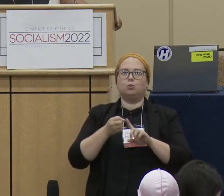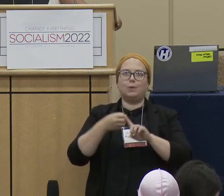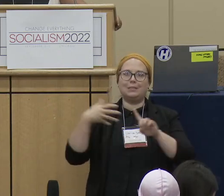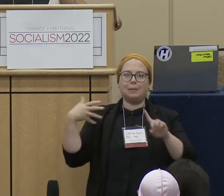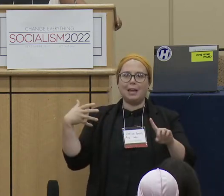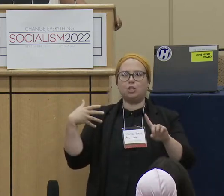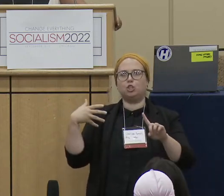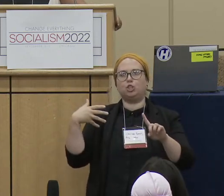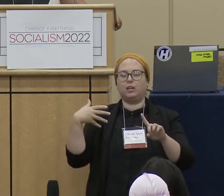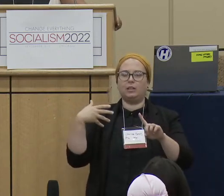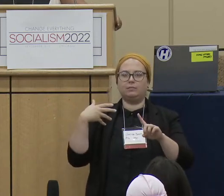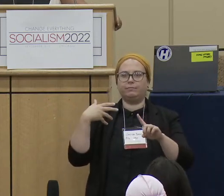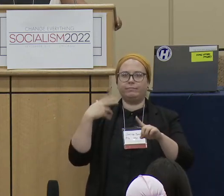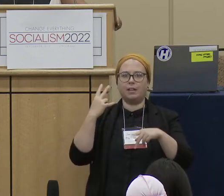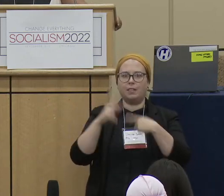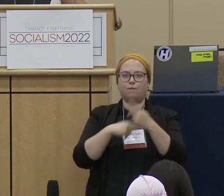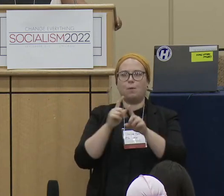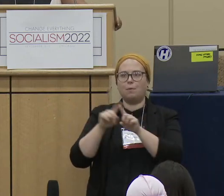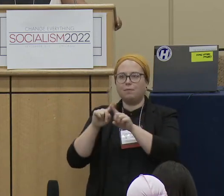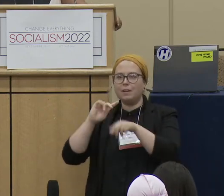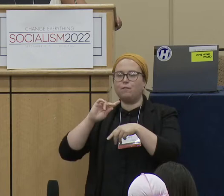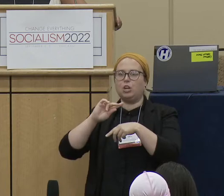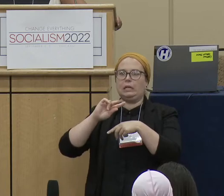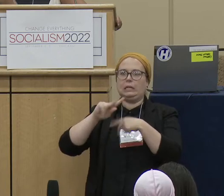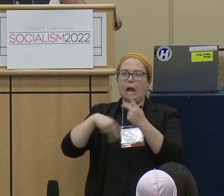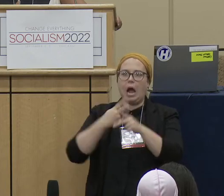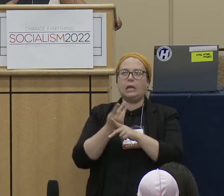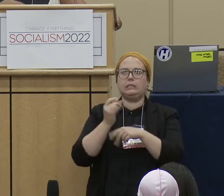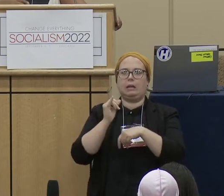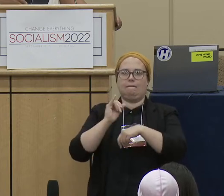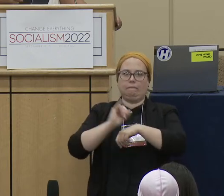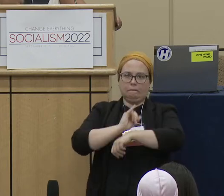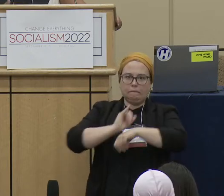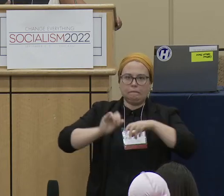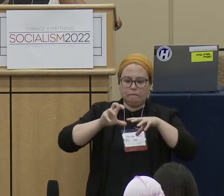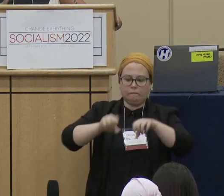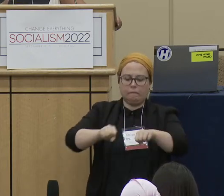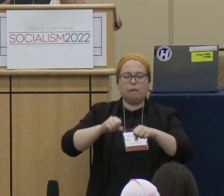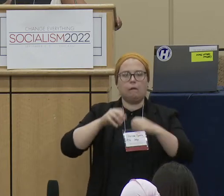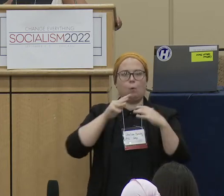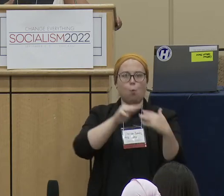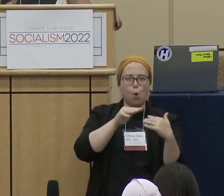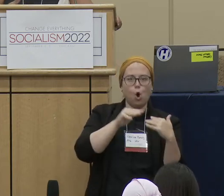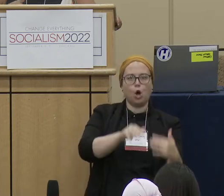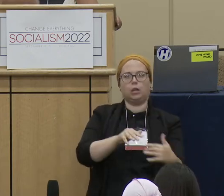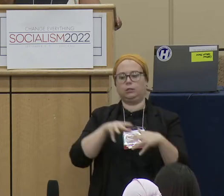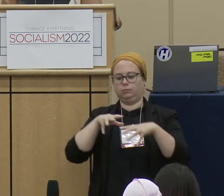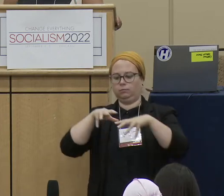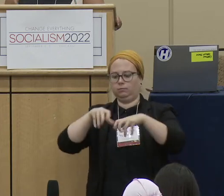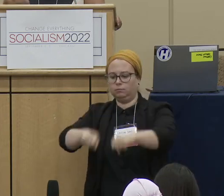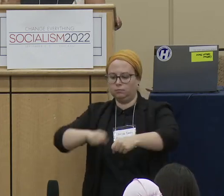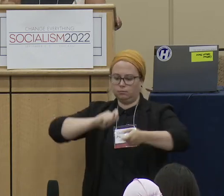more things. Expansion, you know, in the form of various kinds of imperialist wars, domination and manipulation of